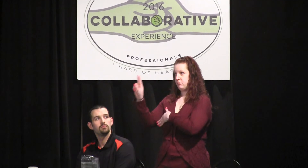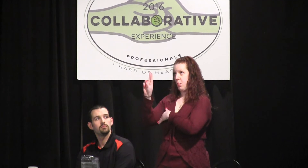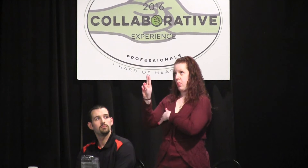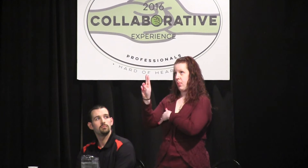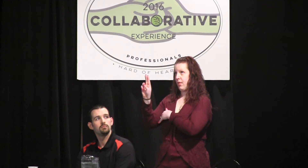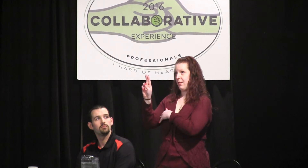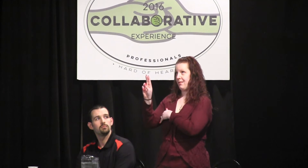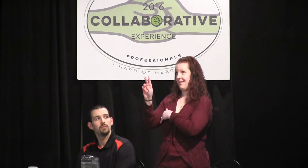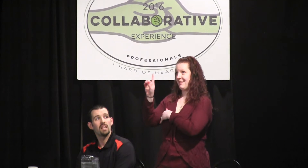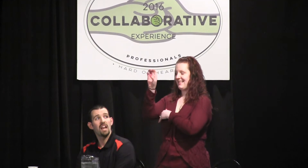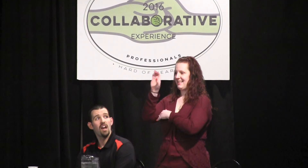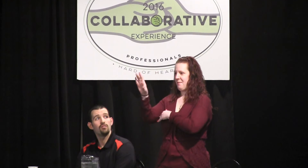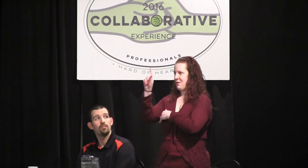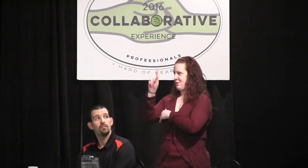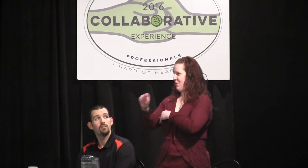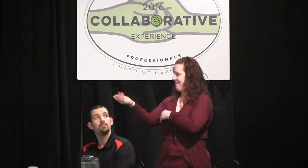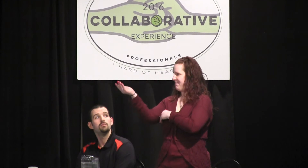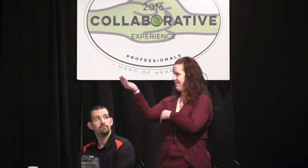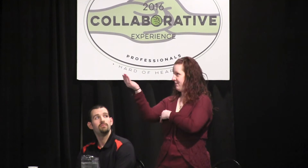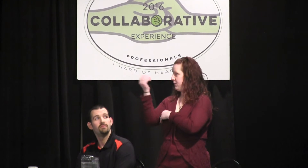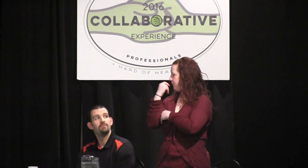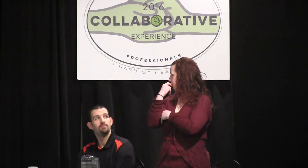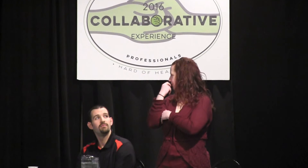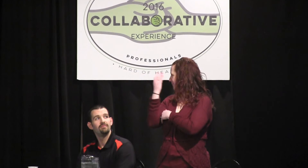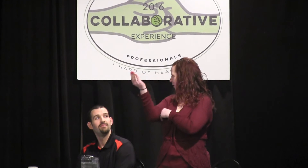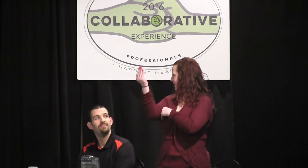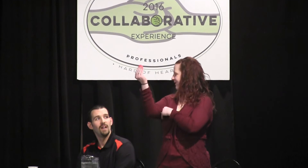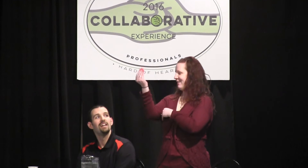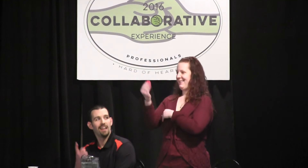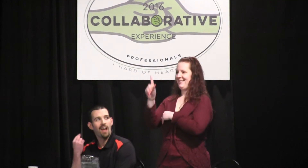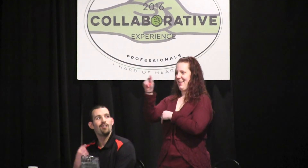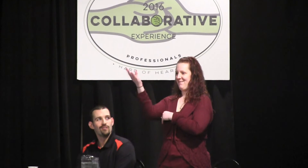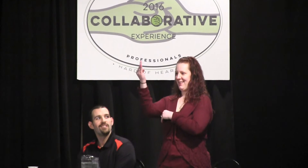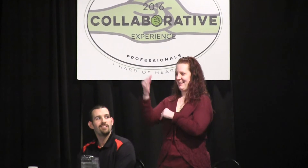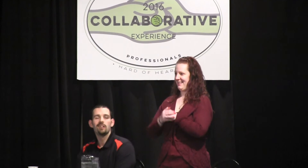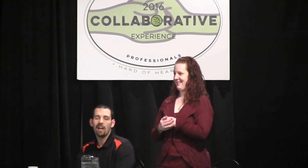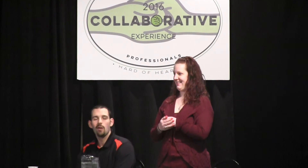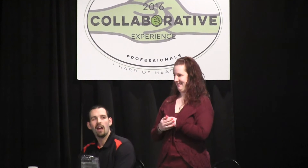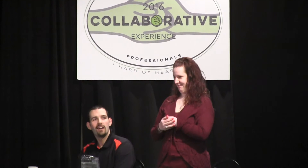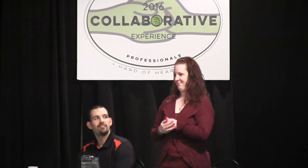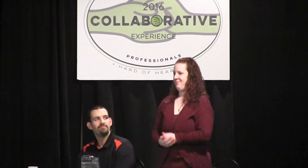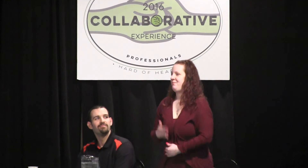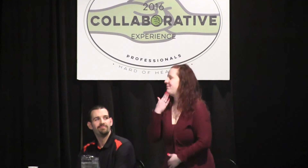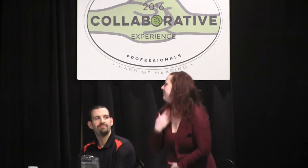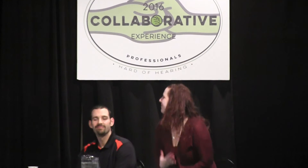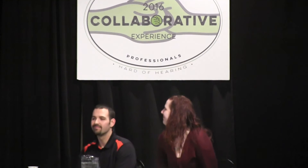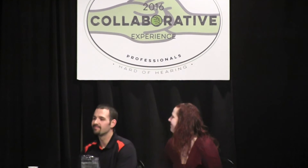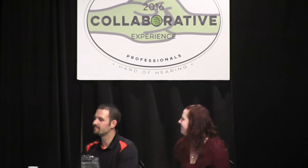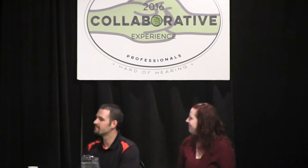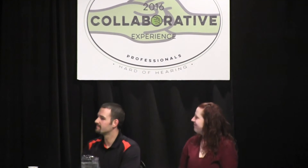at Metro State University. In December of 2014 -- Elise:Yep, just last year, wow.